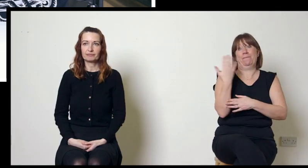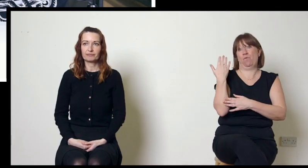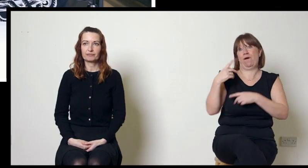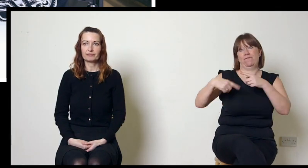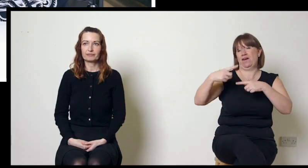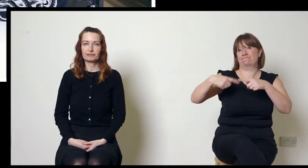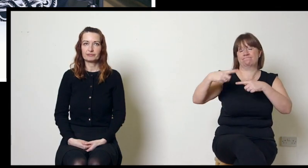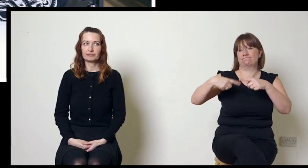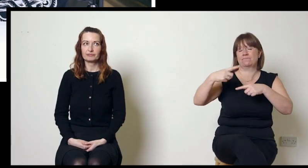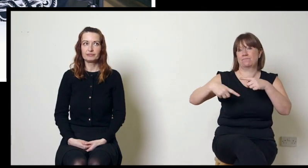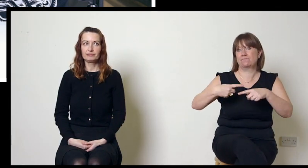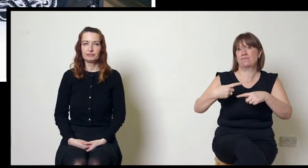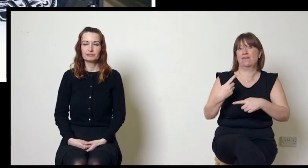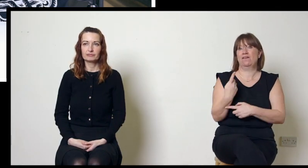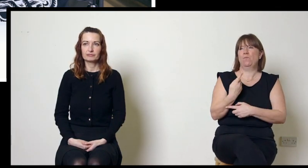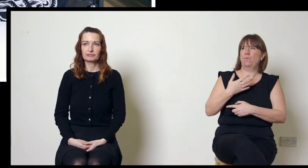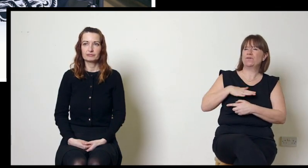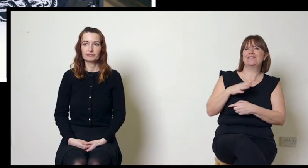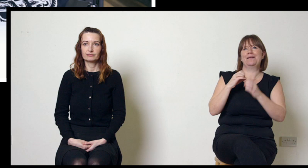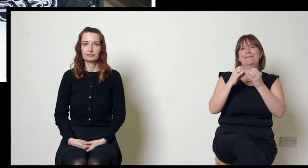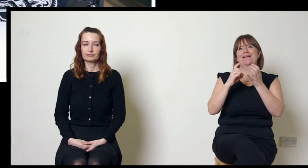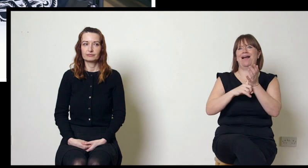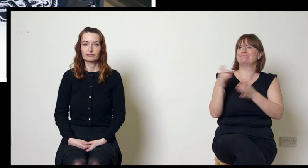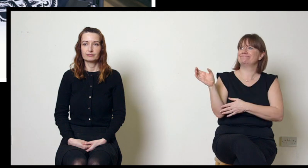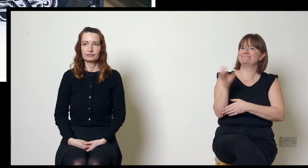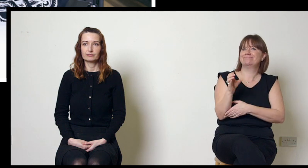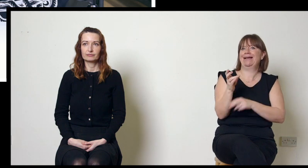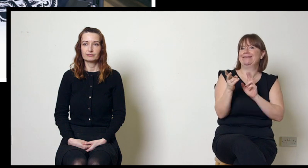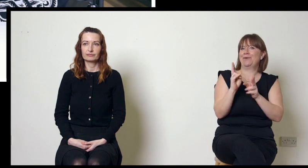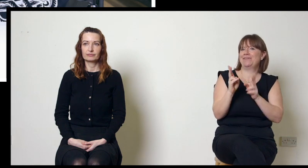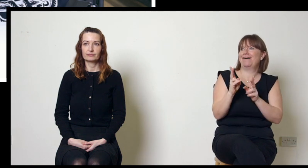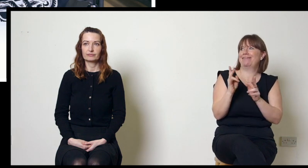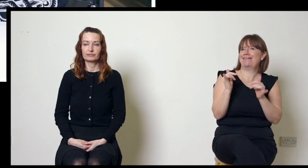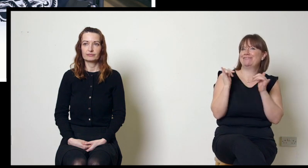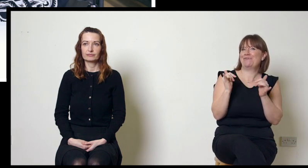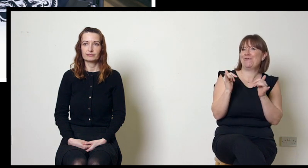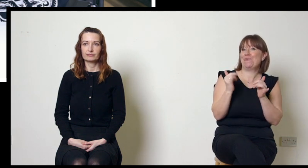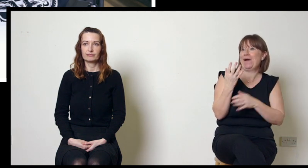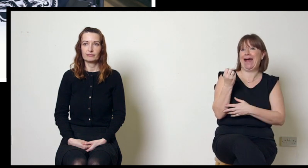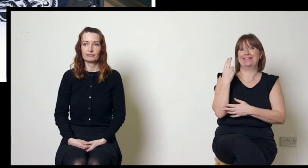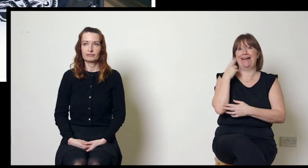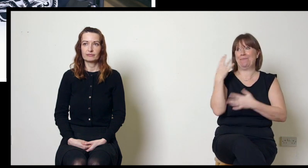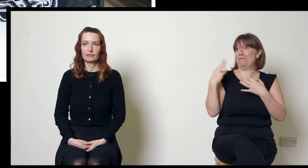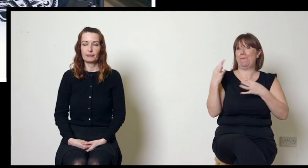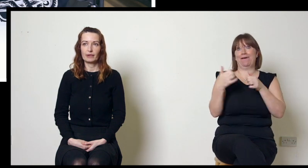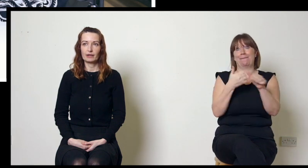and we went to have BSL interpretation at the festival. Because we had a deaf performance company that came and performed